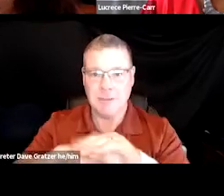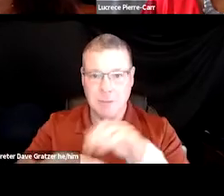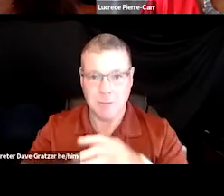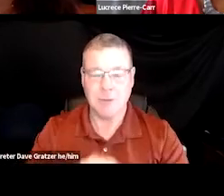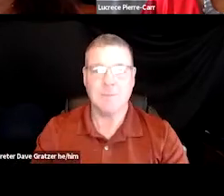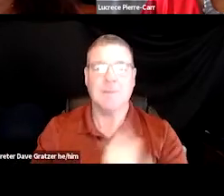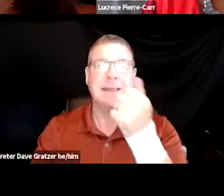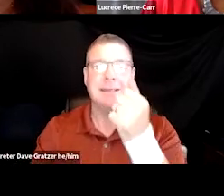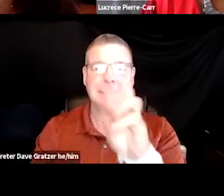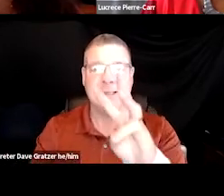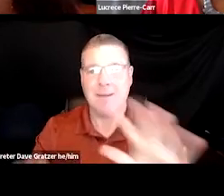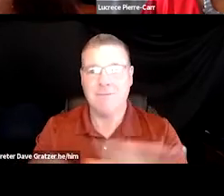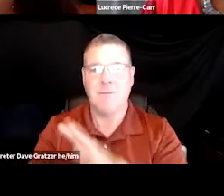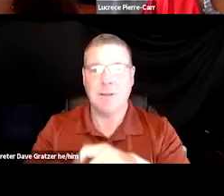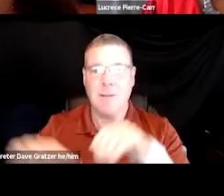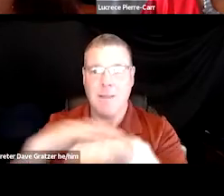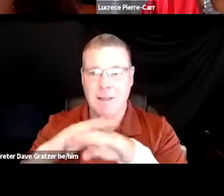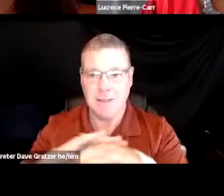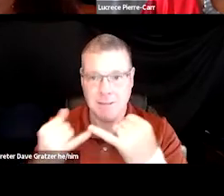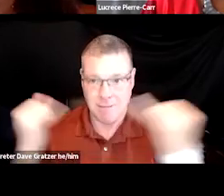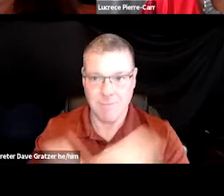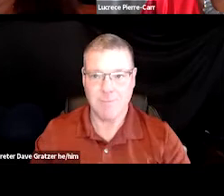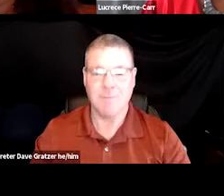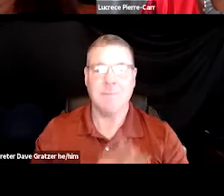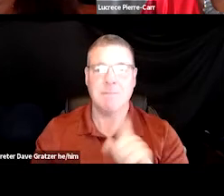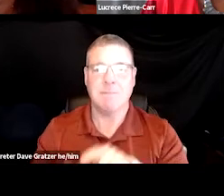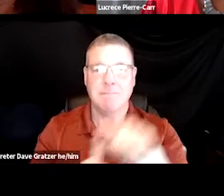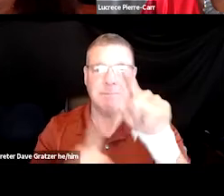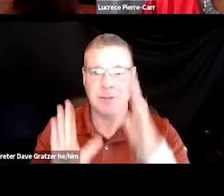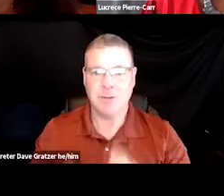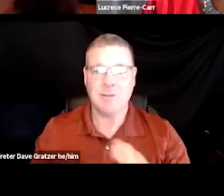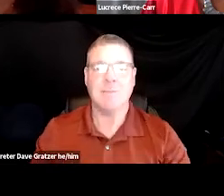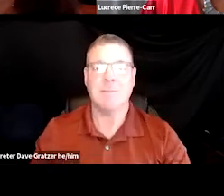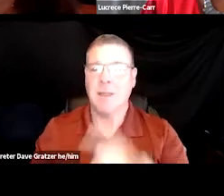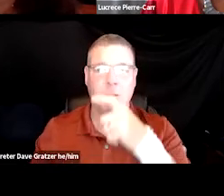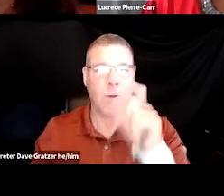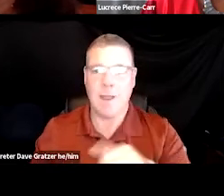16 full-time access line specialists who don't have to have a degree.